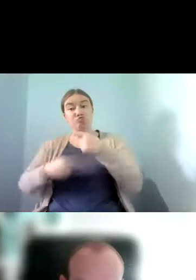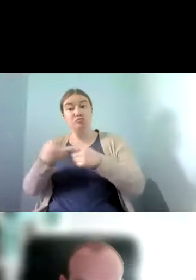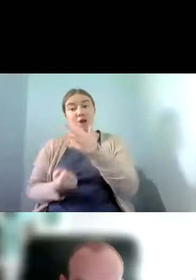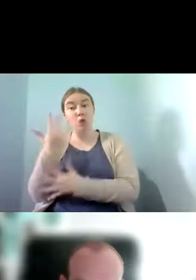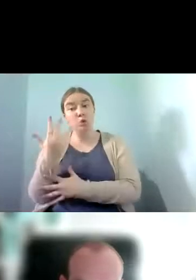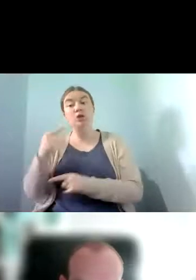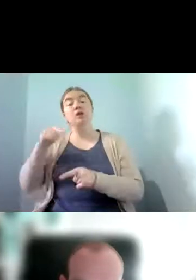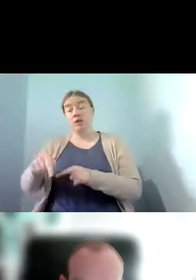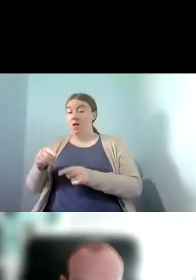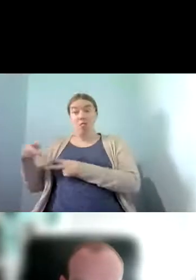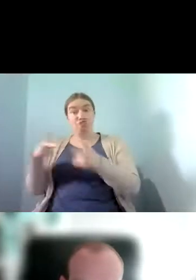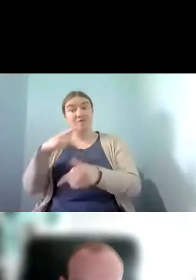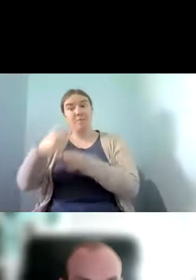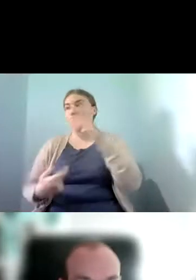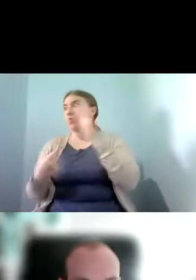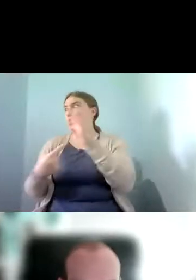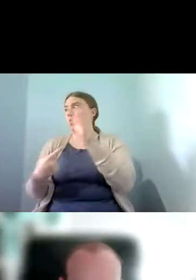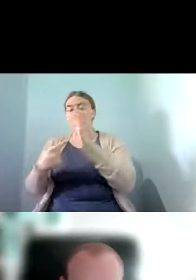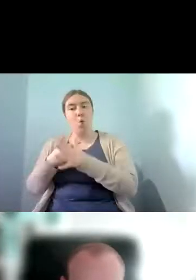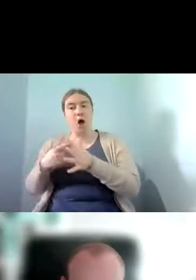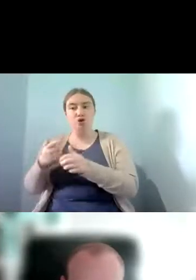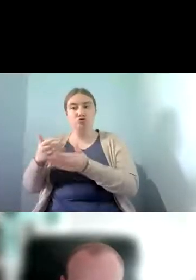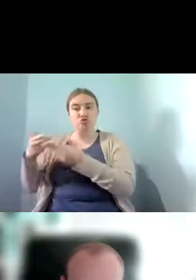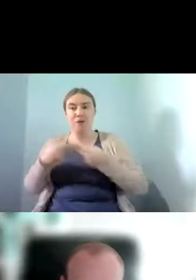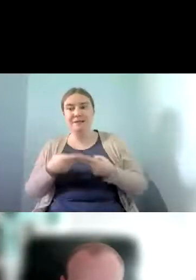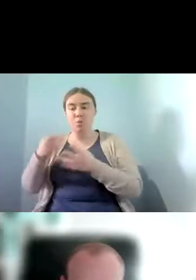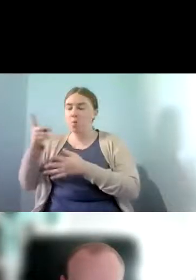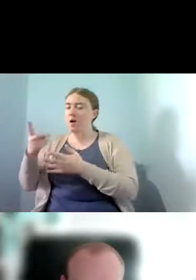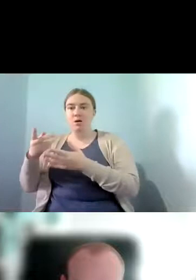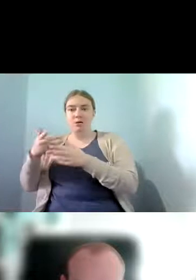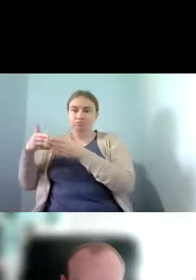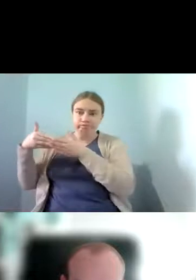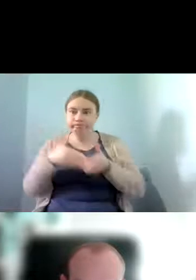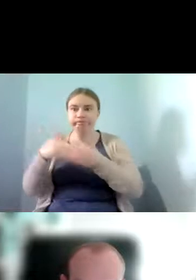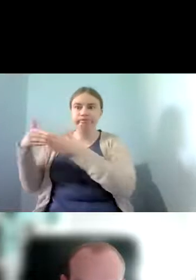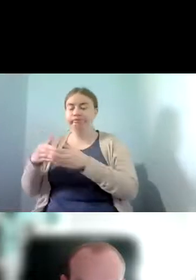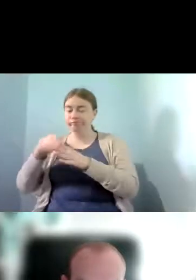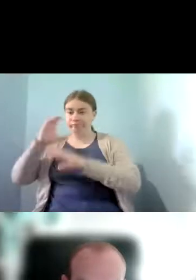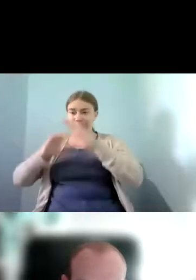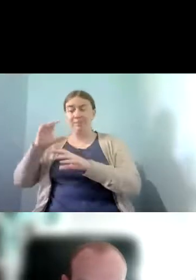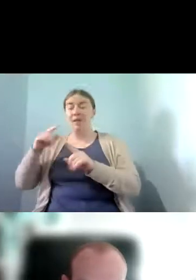goods and materials in 1824 it was noted that the river is navigable the whole way